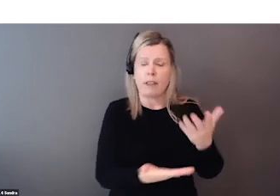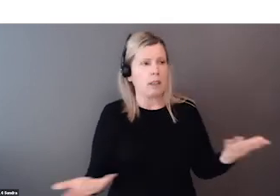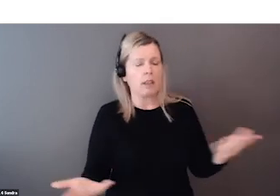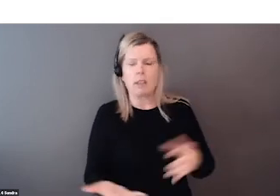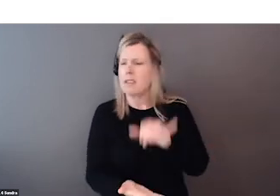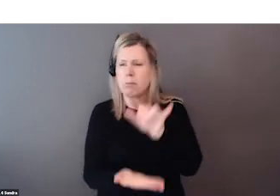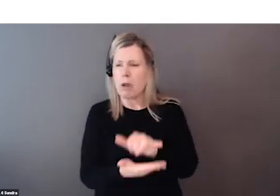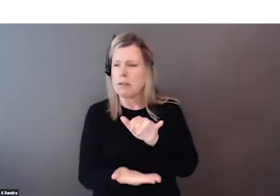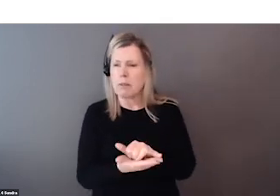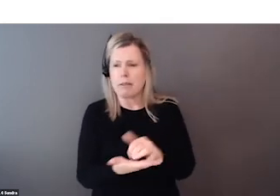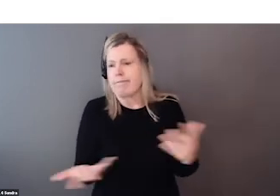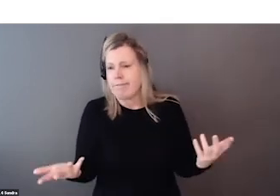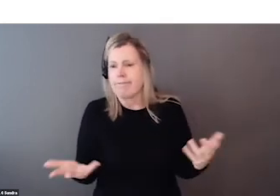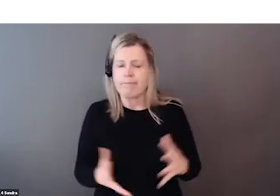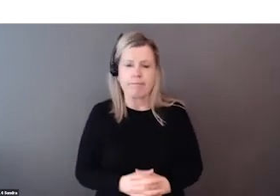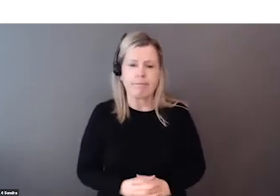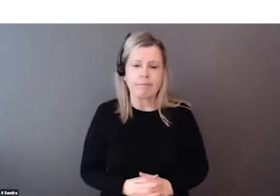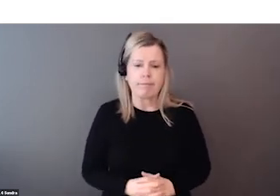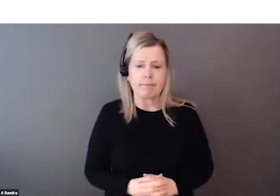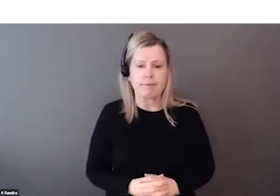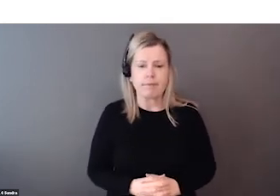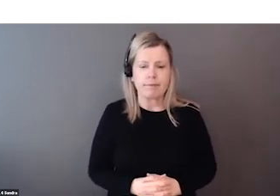of decisions regarding severance or termination.